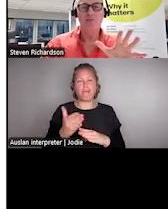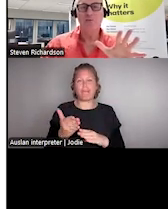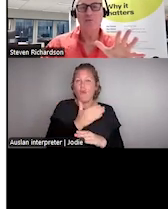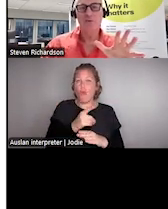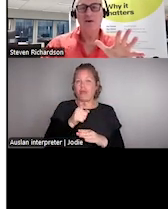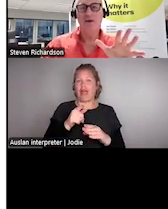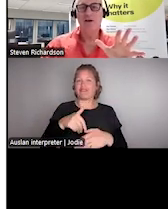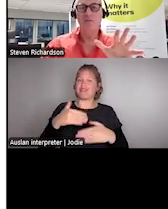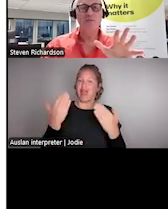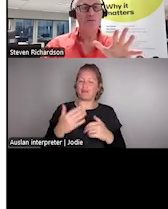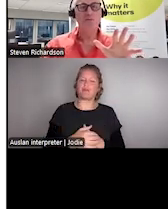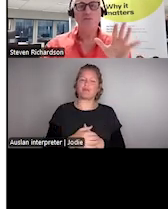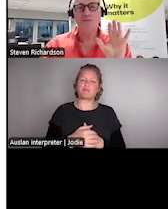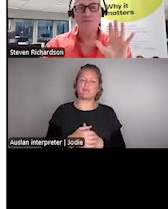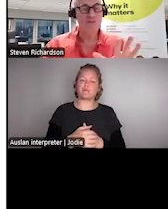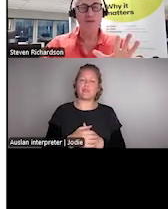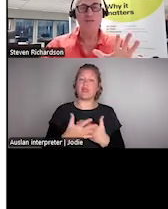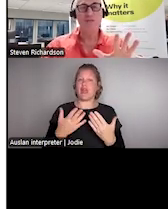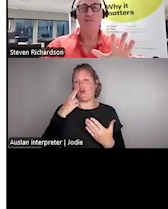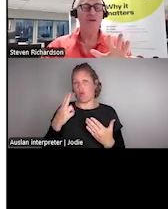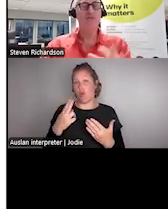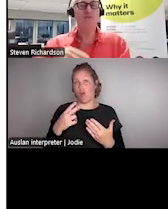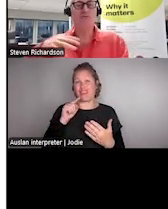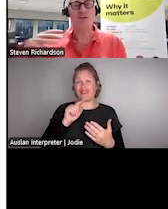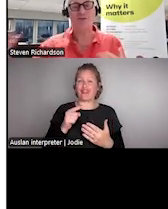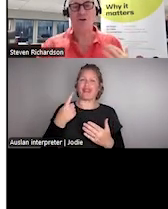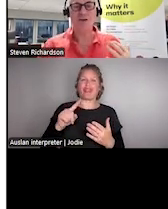Of course, we have the day to think about. How you strategise